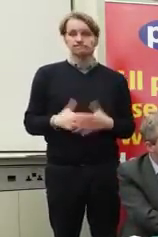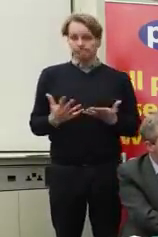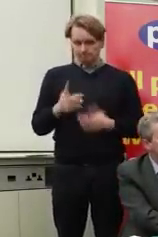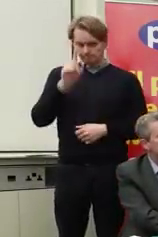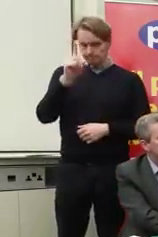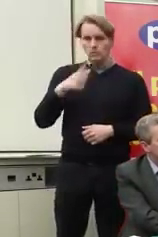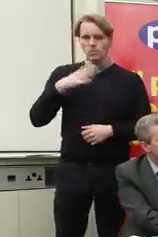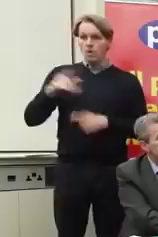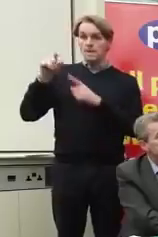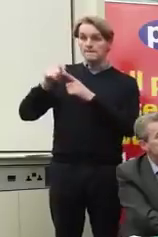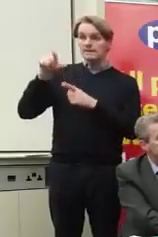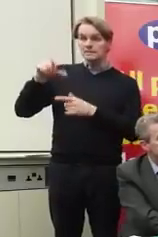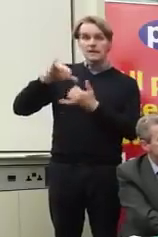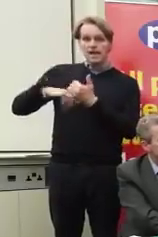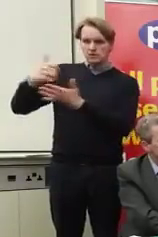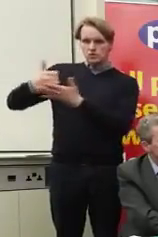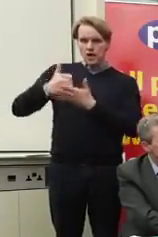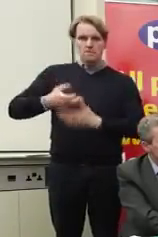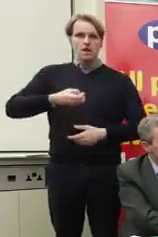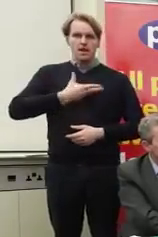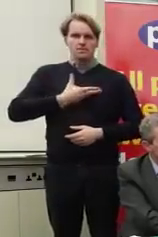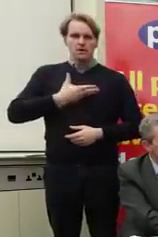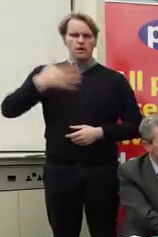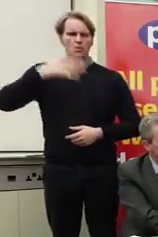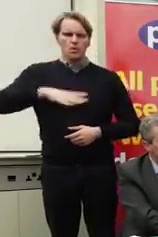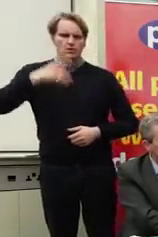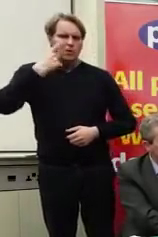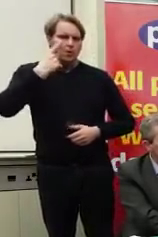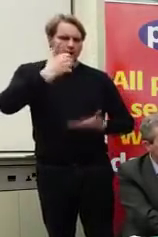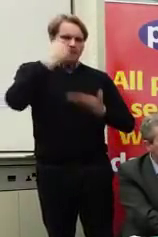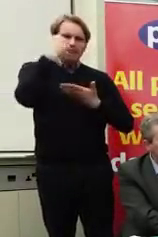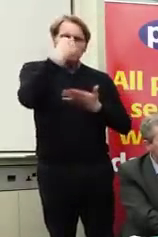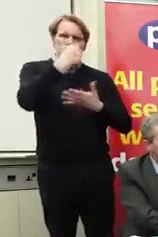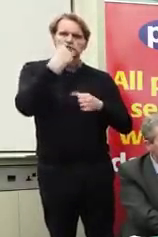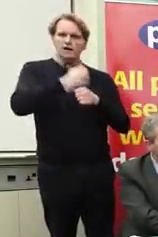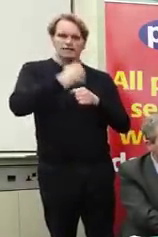review of the existing government's budget line-by-line because some of the